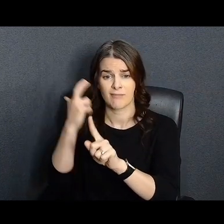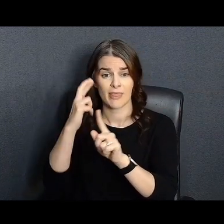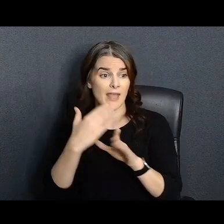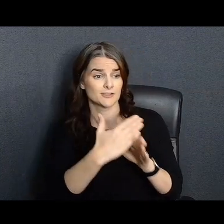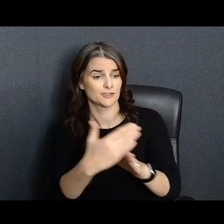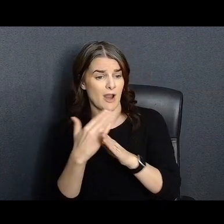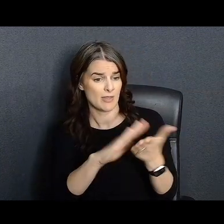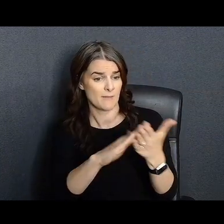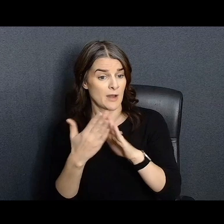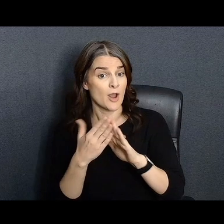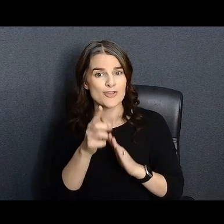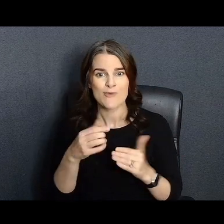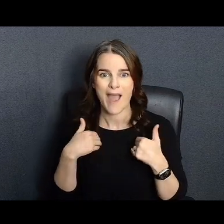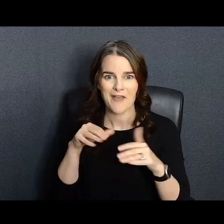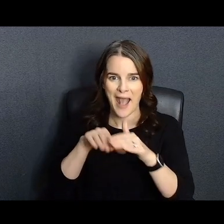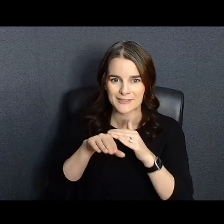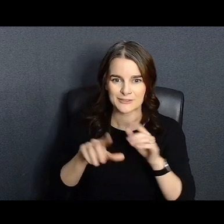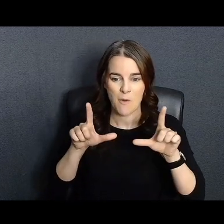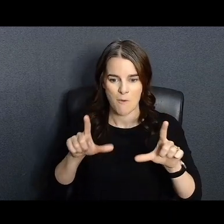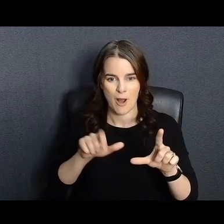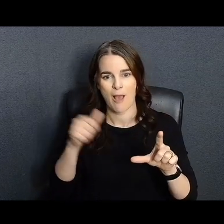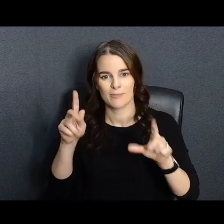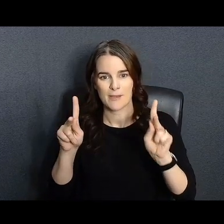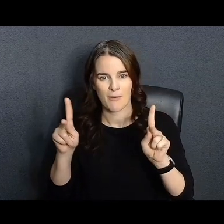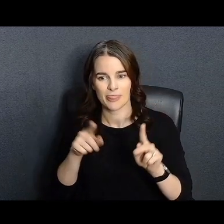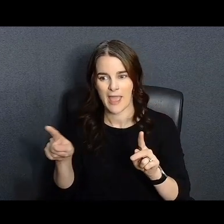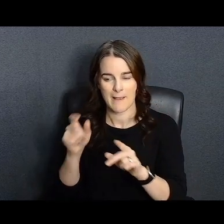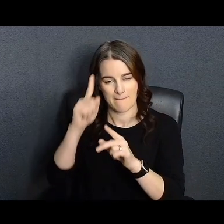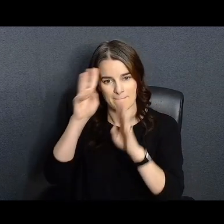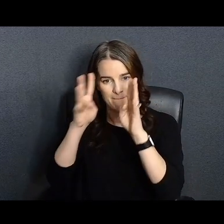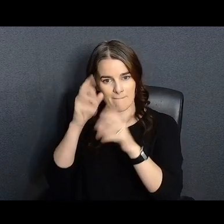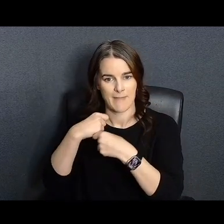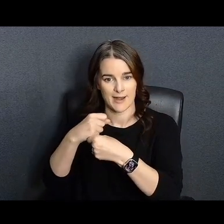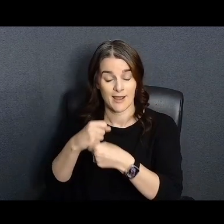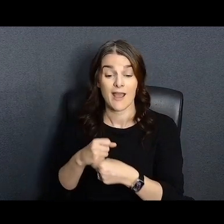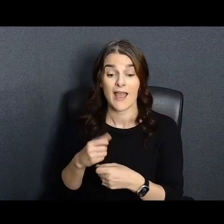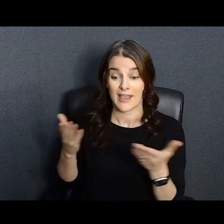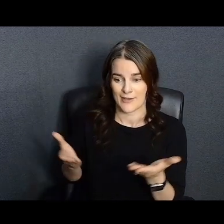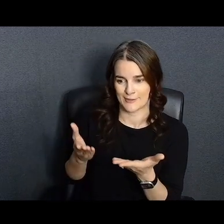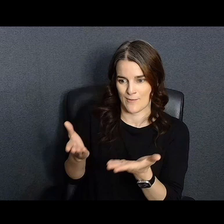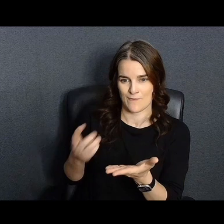So you can have access to boards that somebody else made. Here's one of a Ukrainian and English medical communication board.